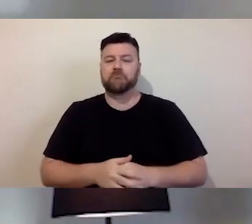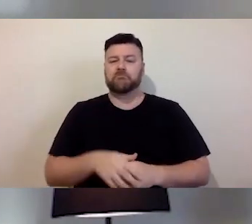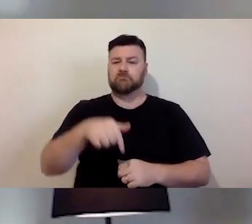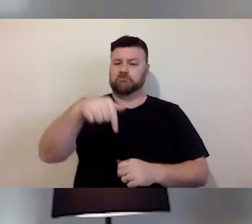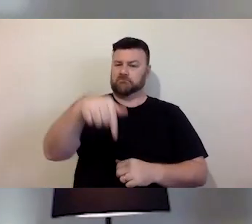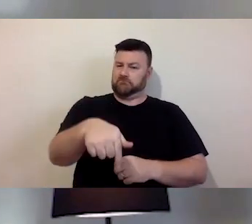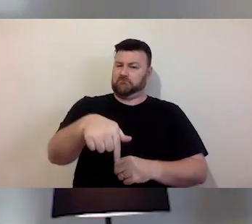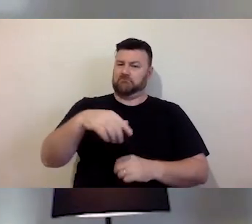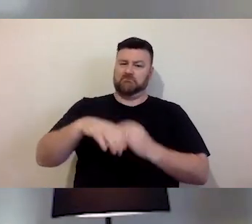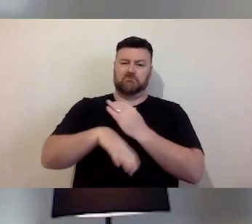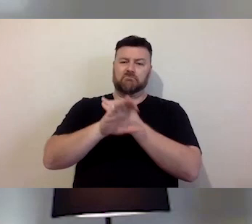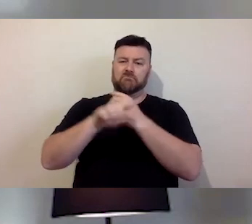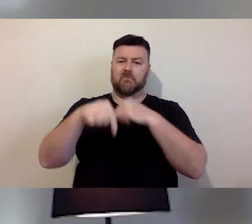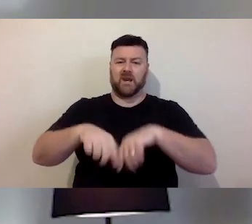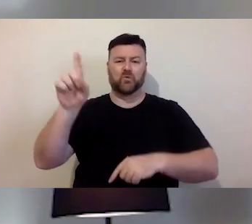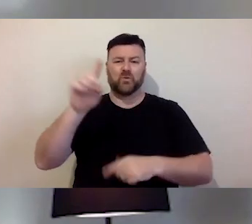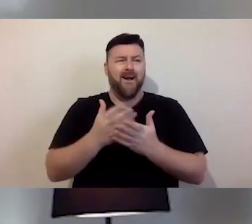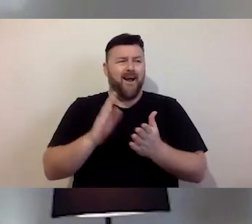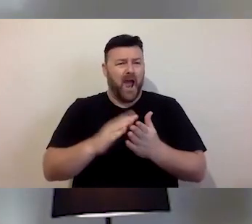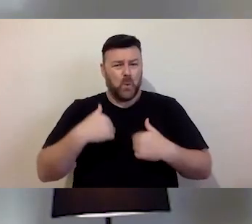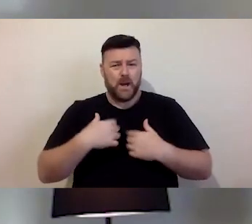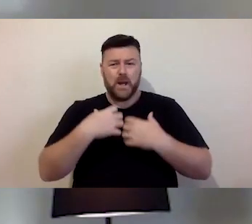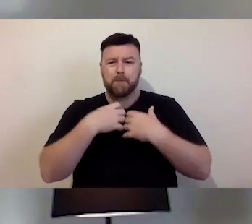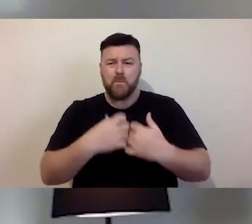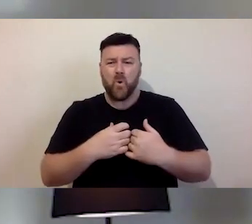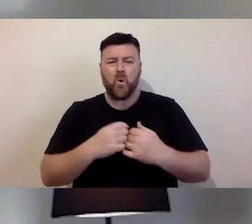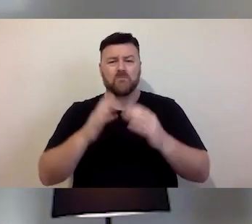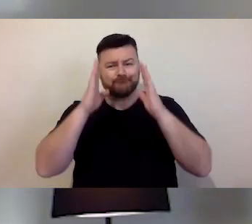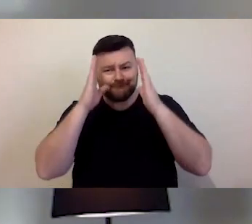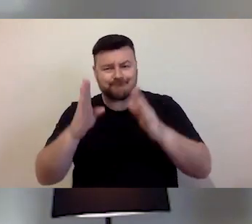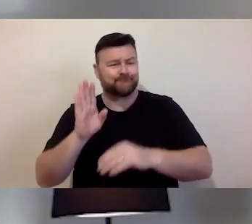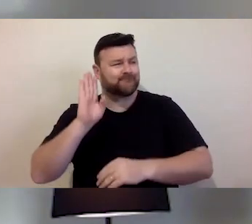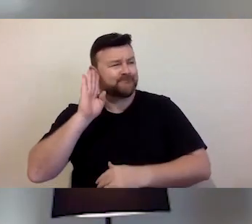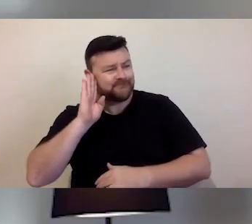we more effectively listen and follow the custodianship and/or